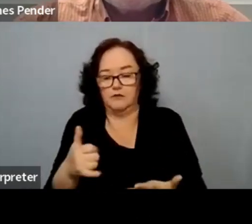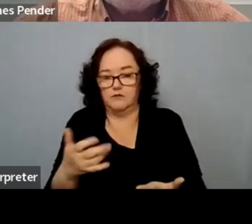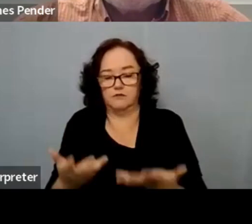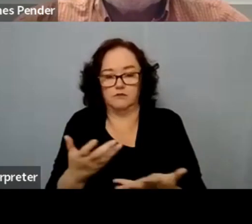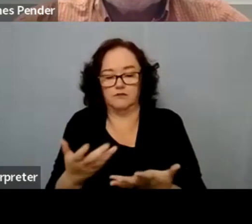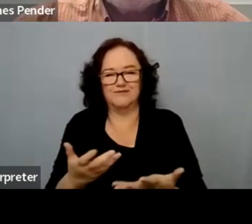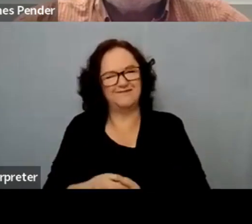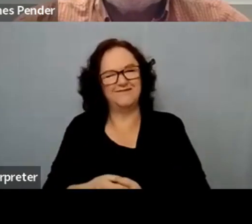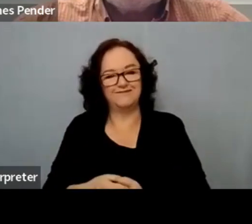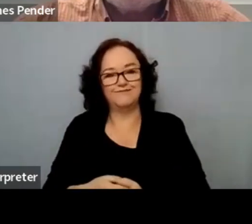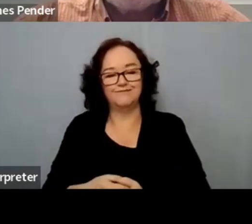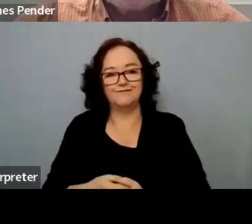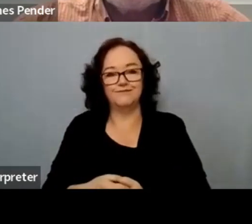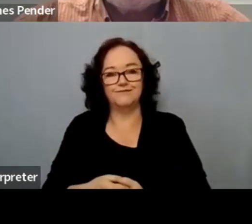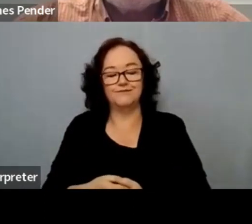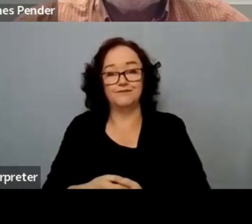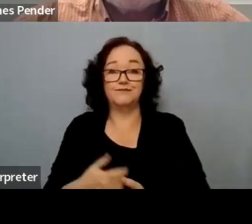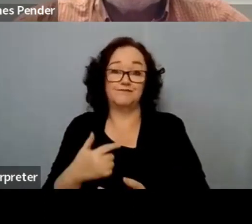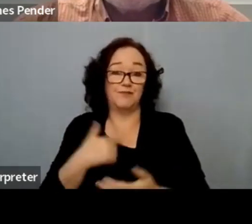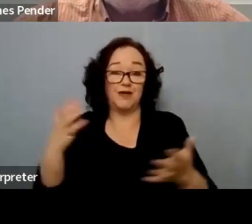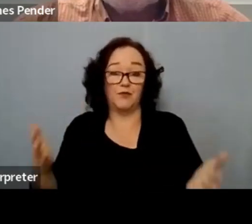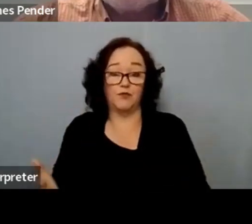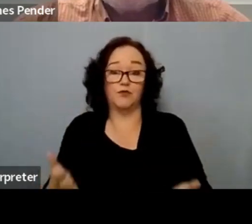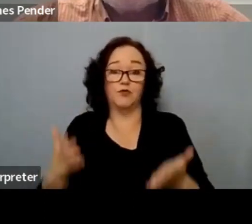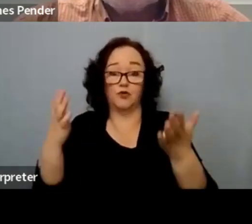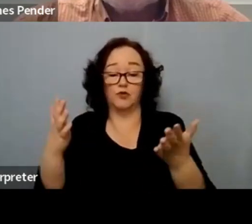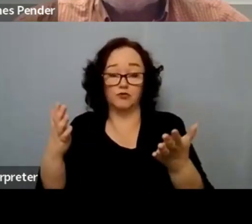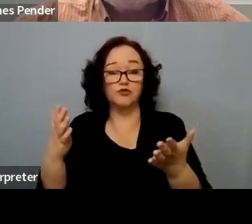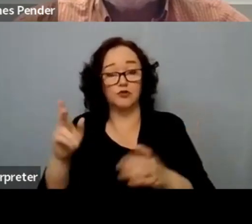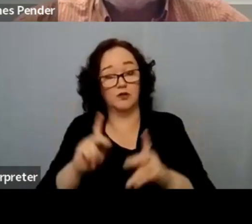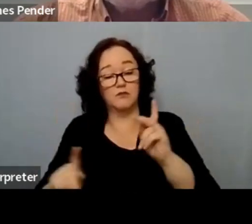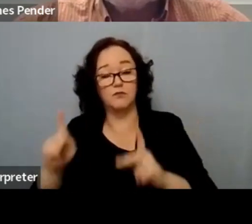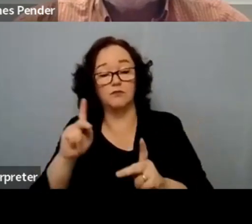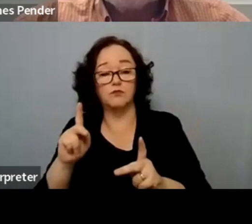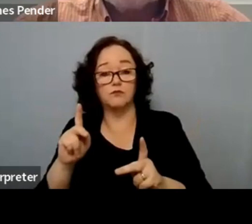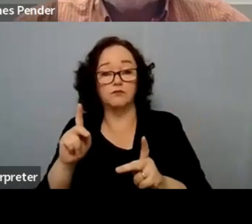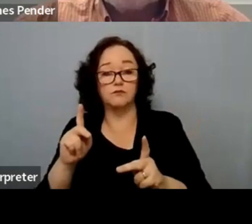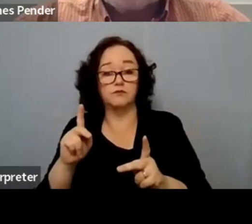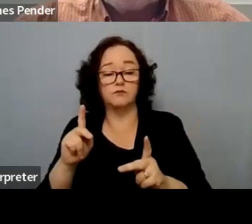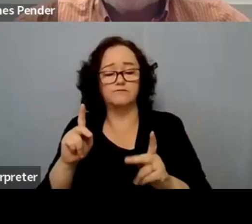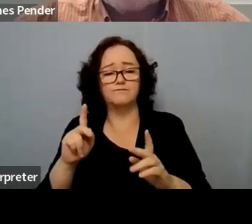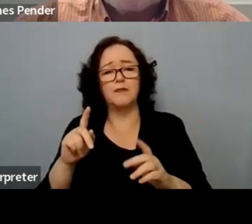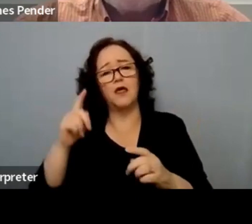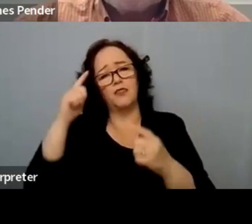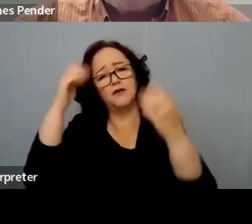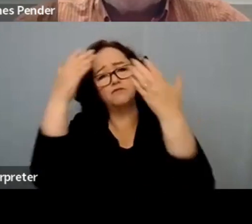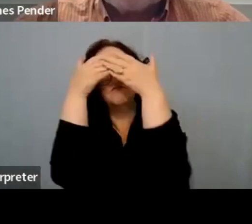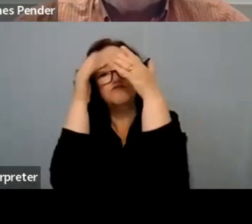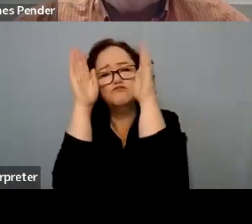so I would encourage people to just think broadly about how you could incorporate brain injury